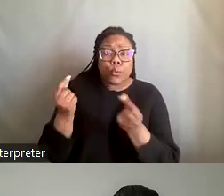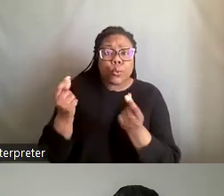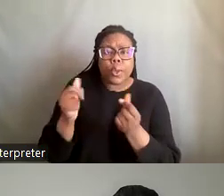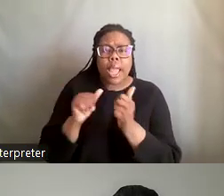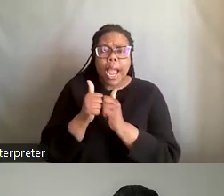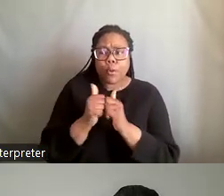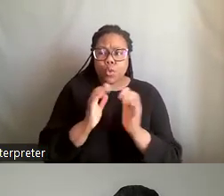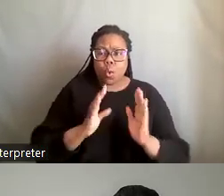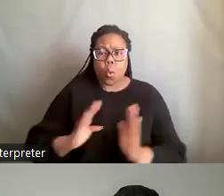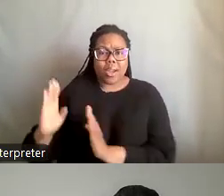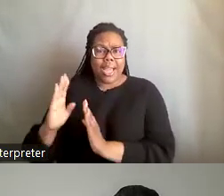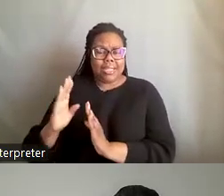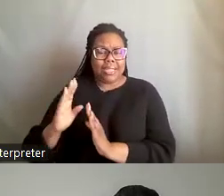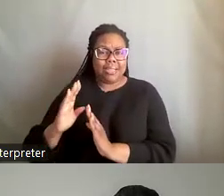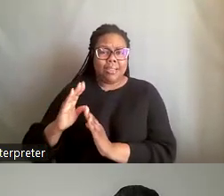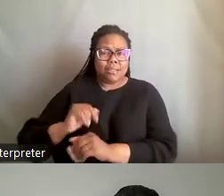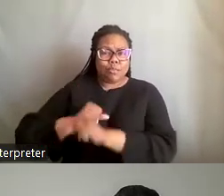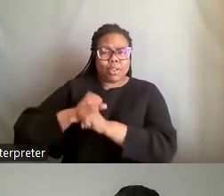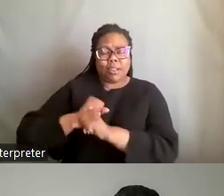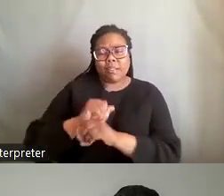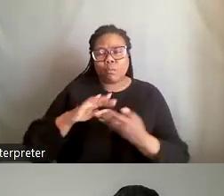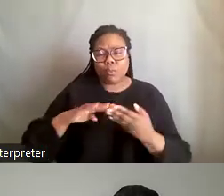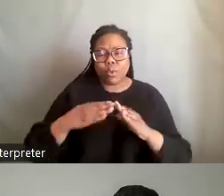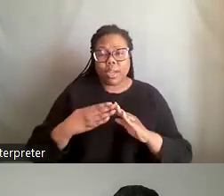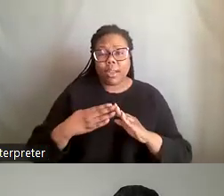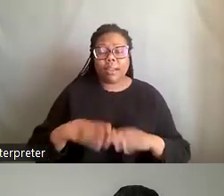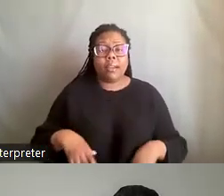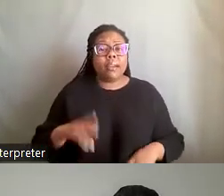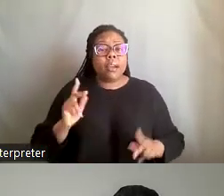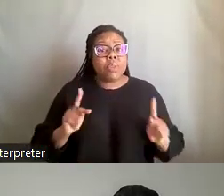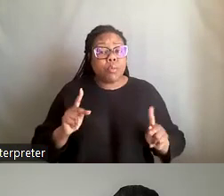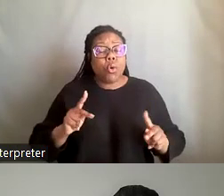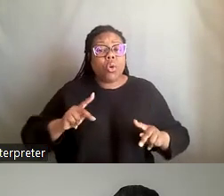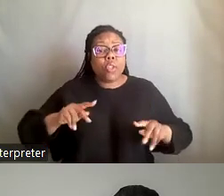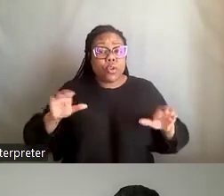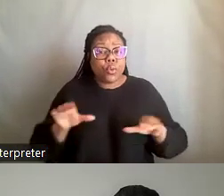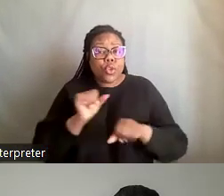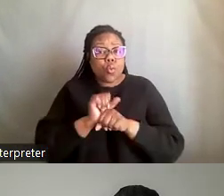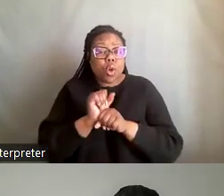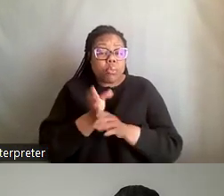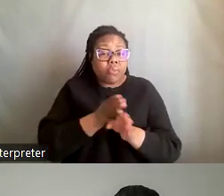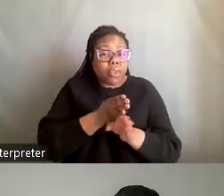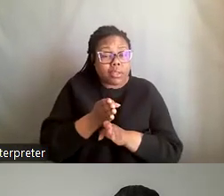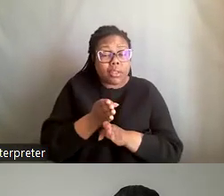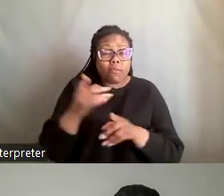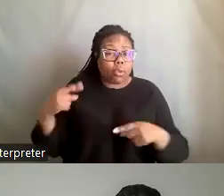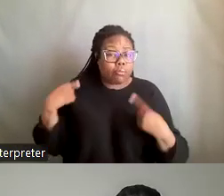about what are they doing to organize against attacks on communities right now. People that do this work